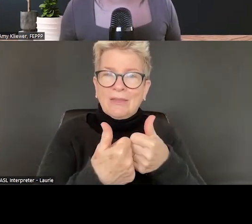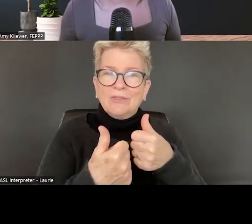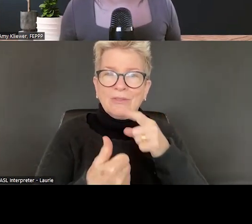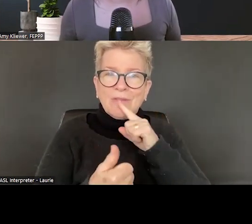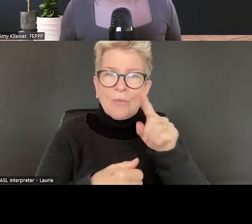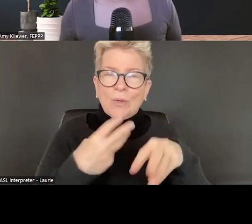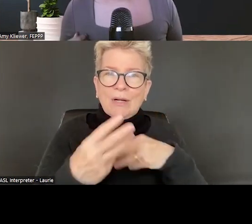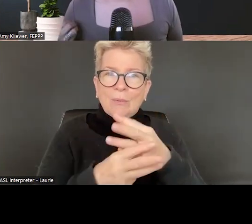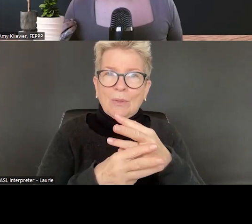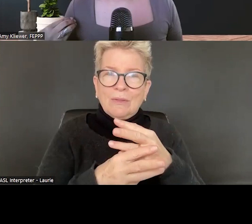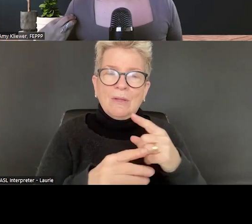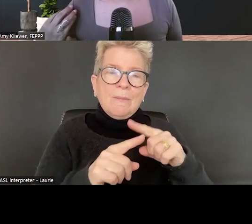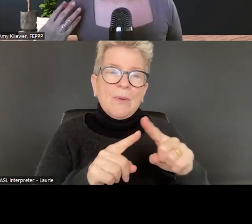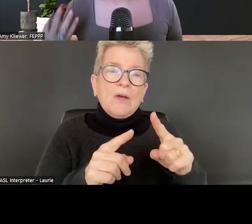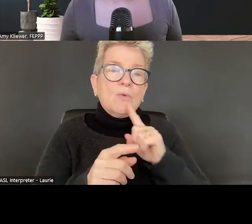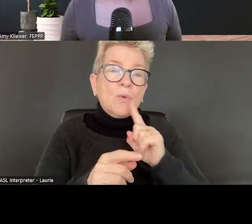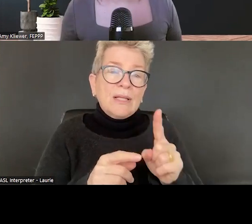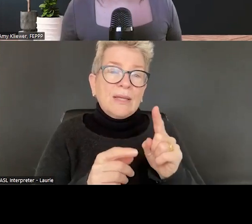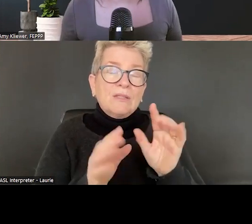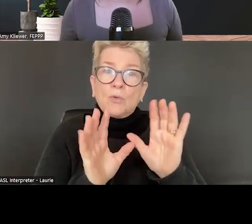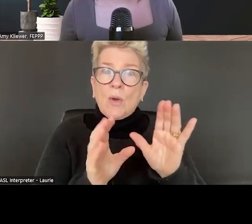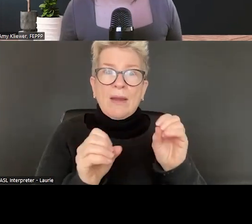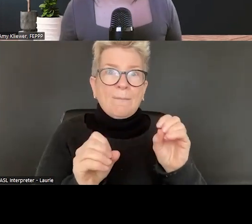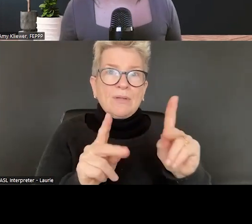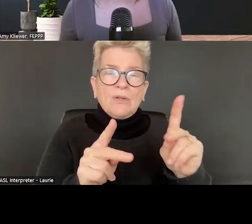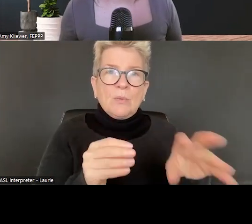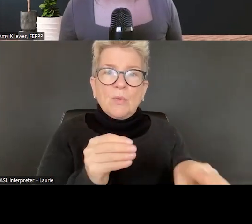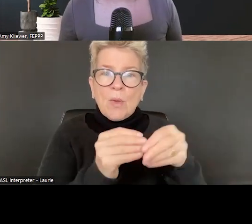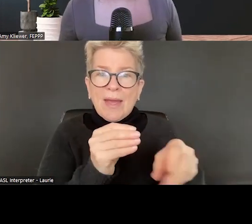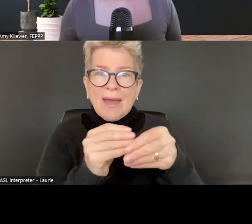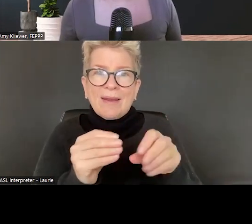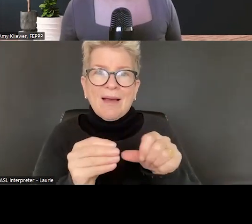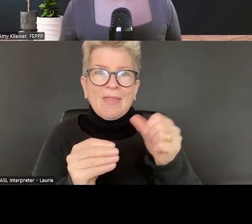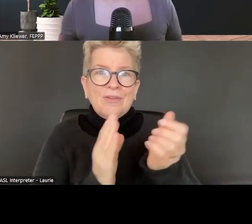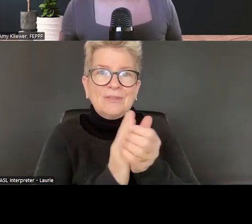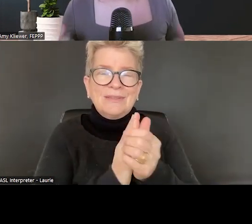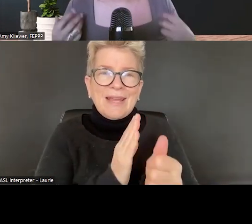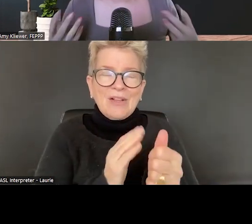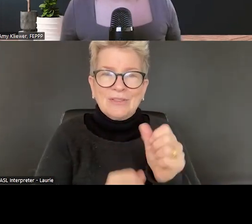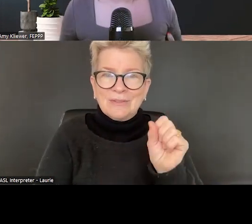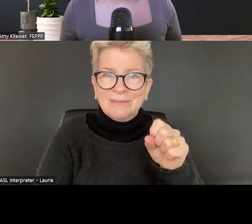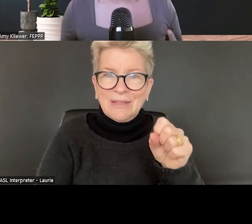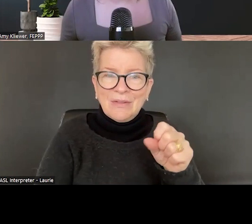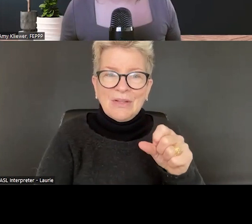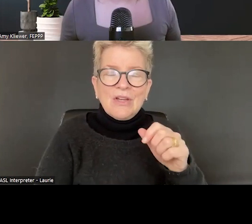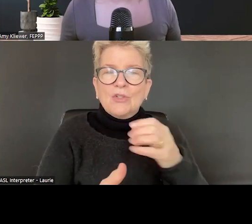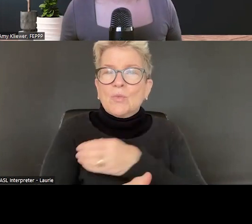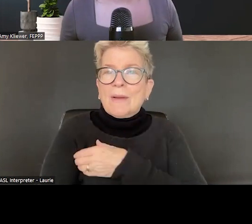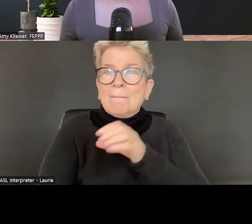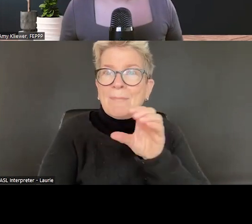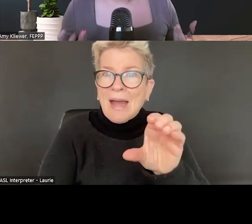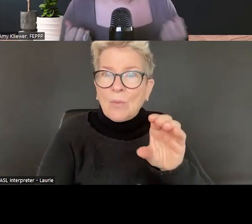opportunity to fold in a bunch of different skills to really empower our students to take